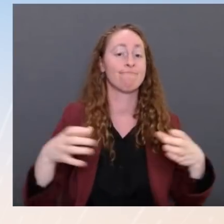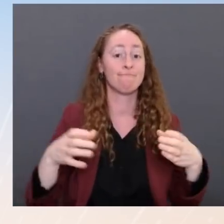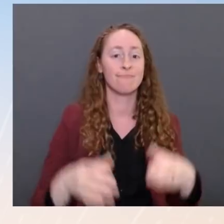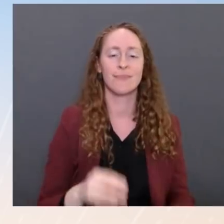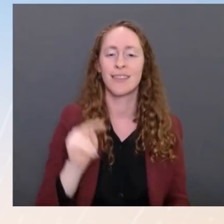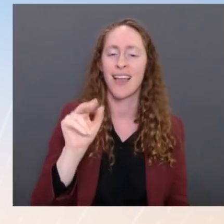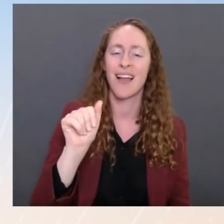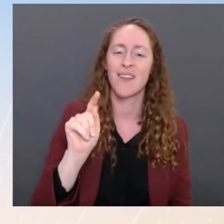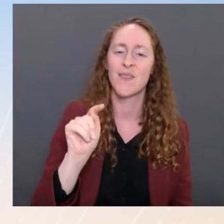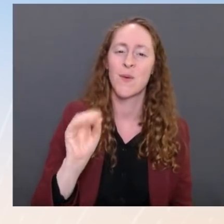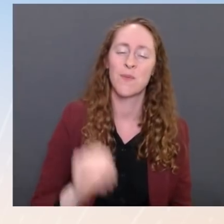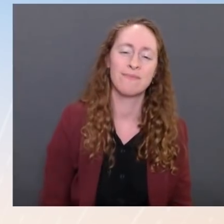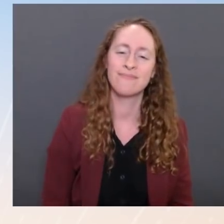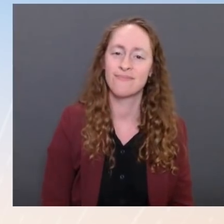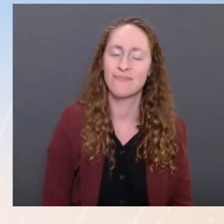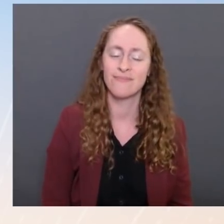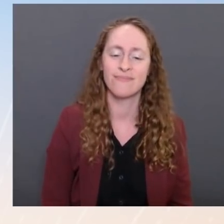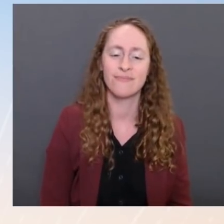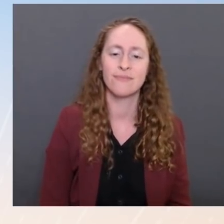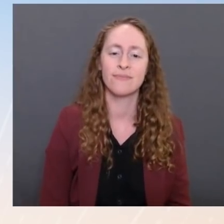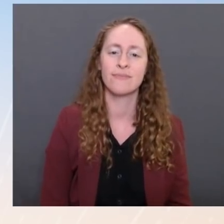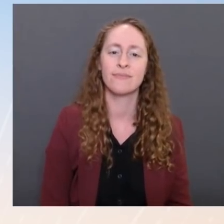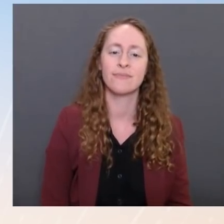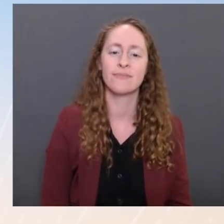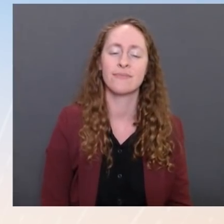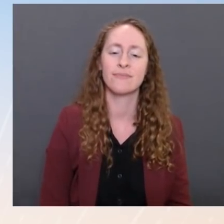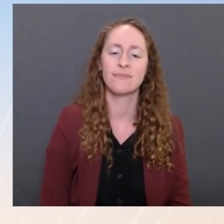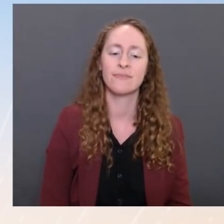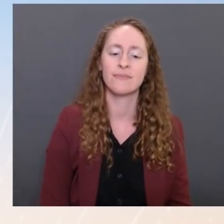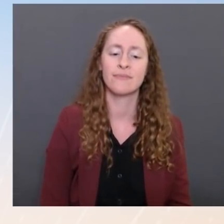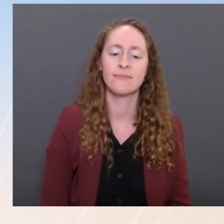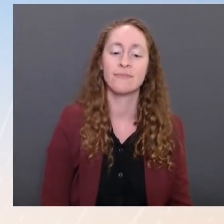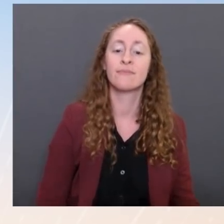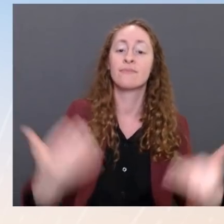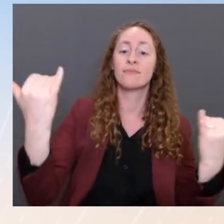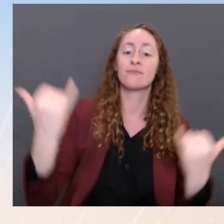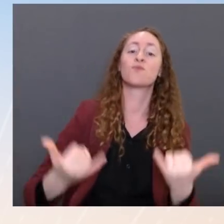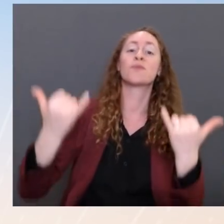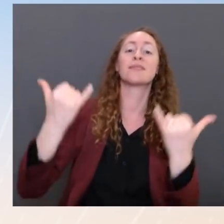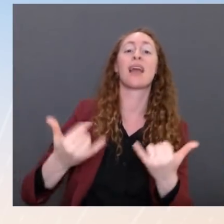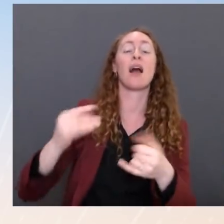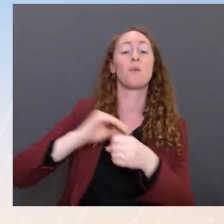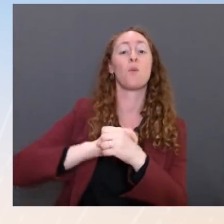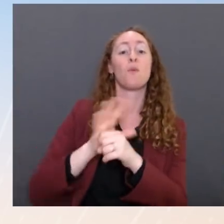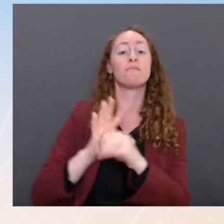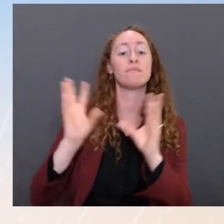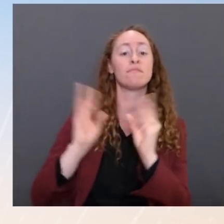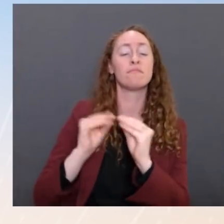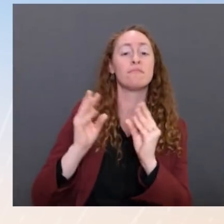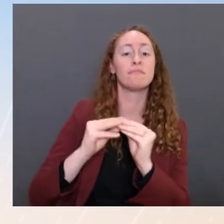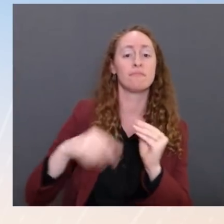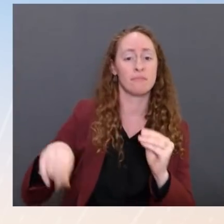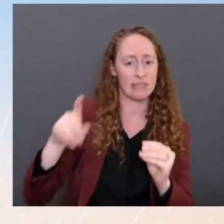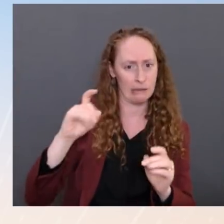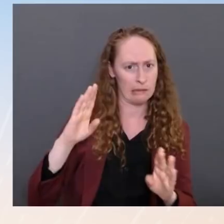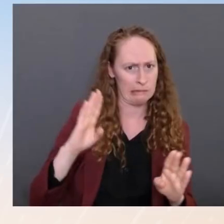During the summit today, did the U.S. hear any concerns from other countries about the delay in securing U.S. funding for the global effort or that there's a potential